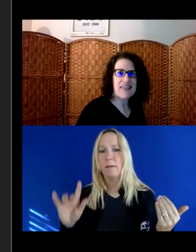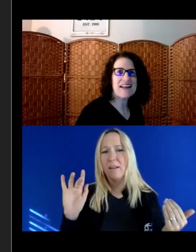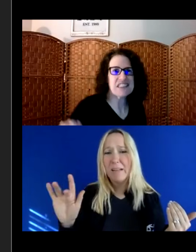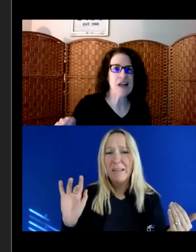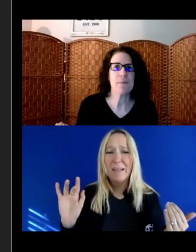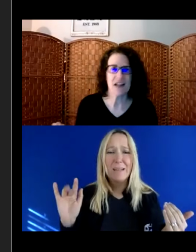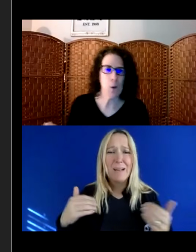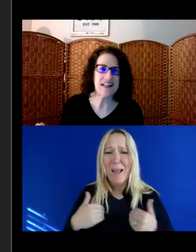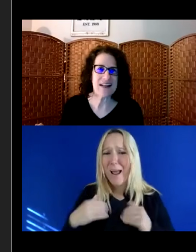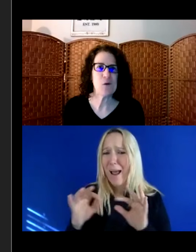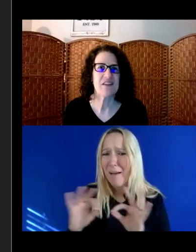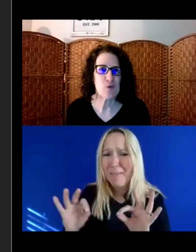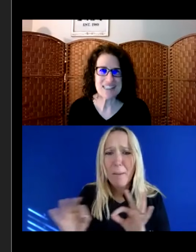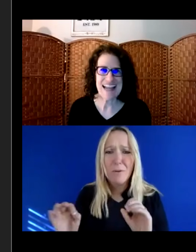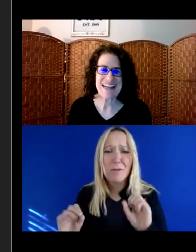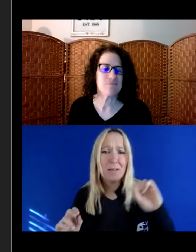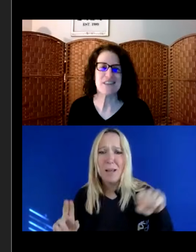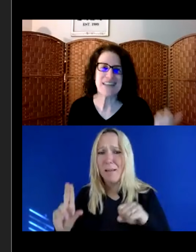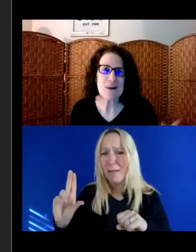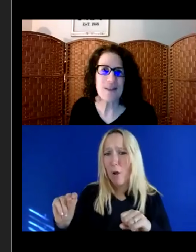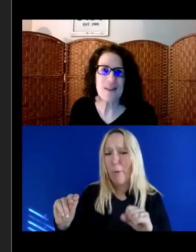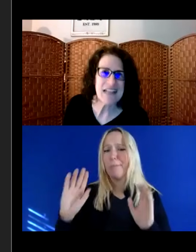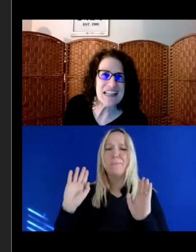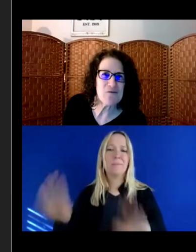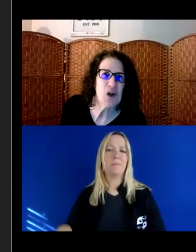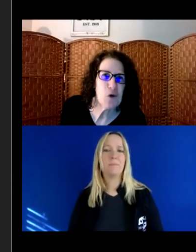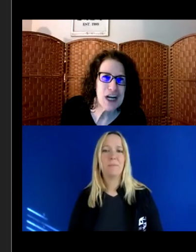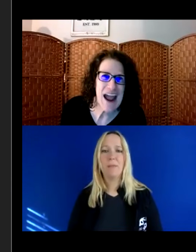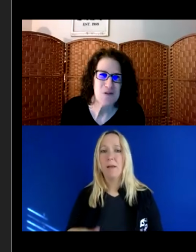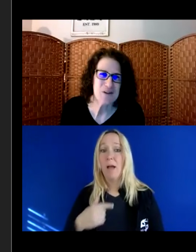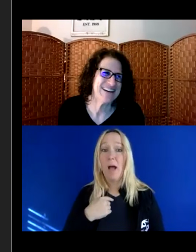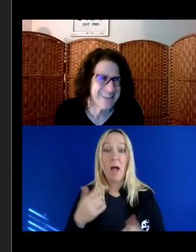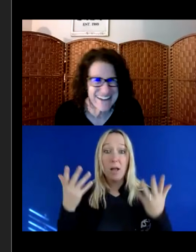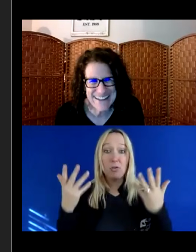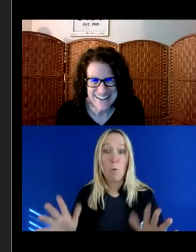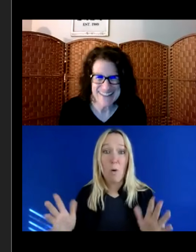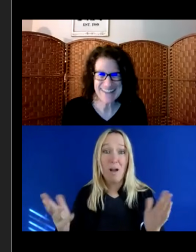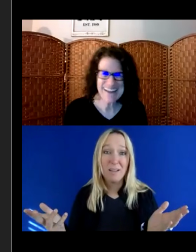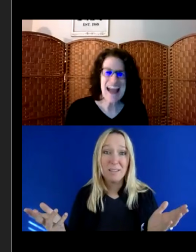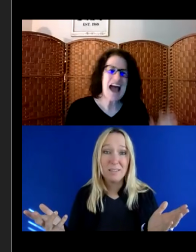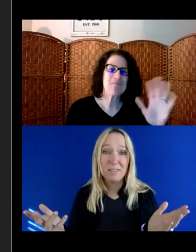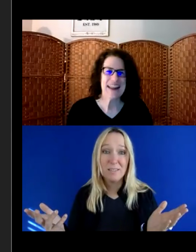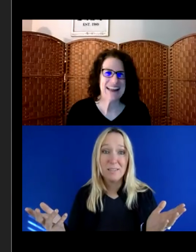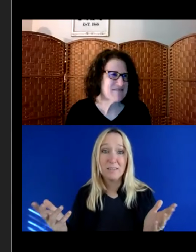And then I stop it quickly, within three seconds, because I don't want them to get the viewer count. I'm kidding.